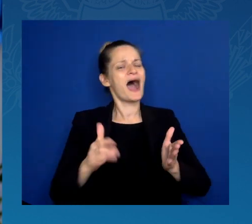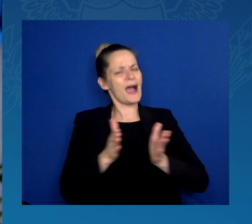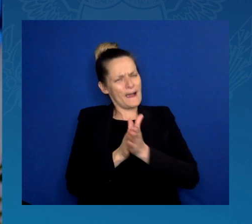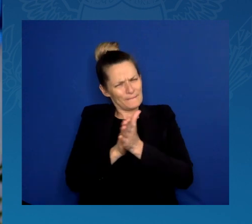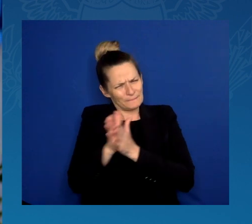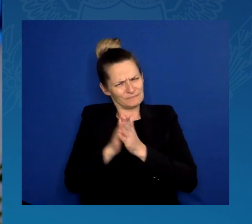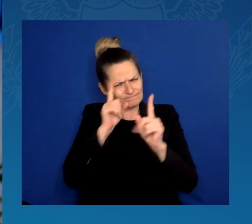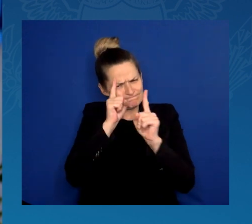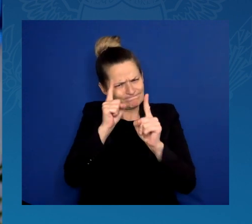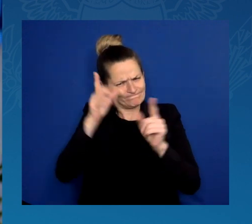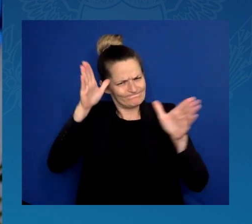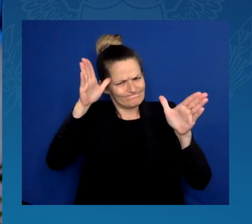to always push forward,